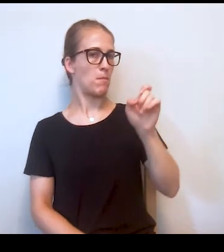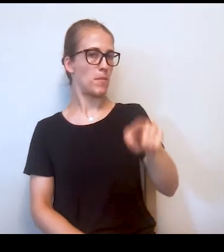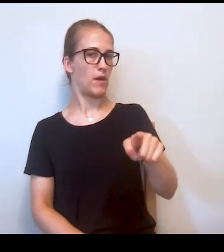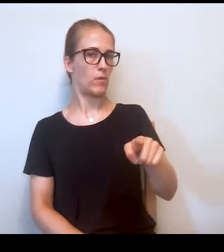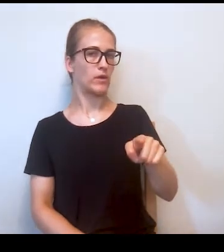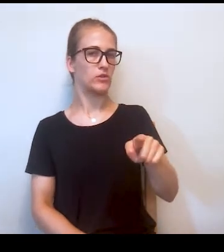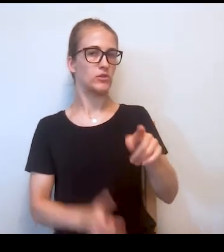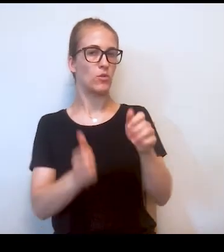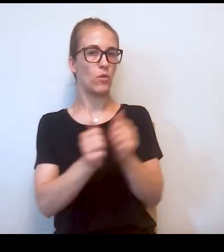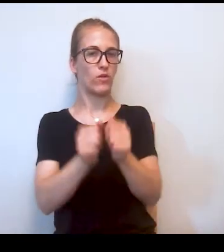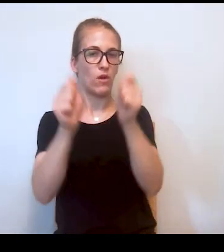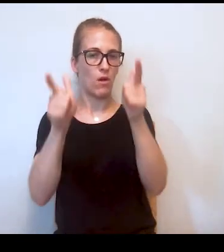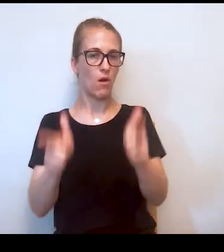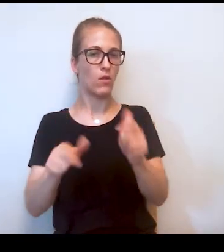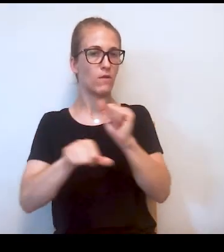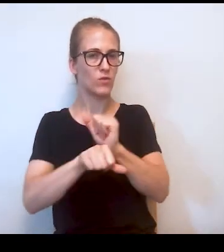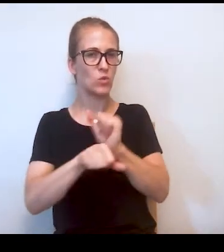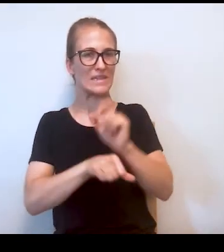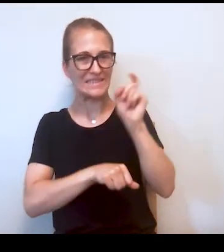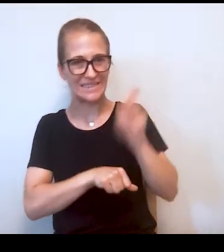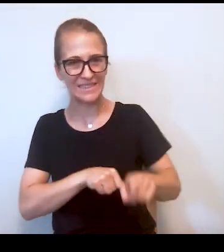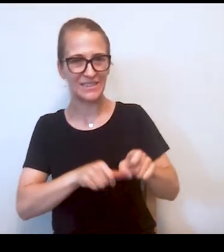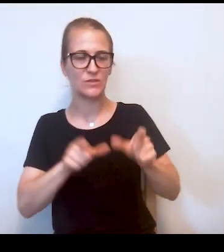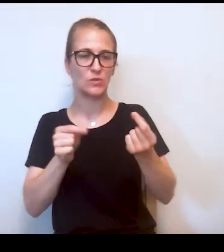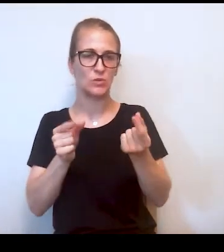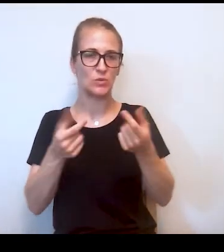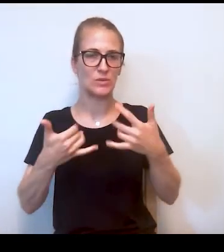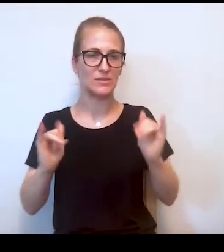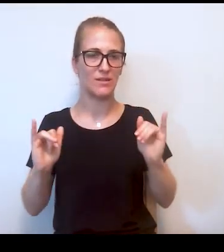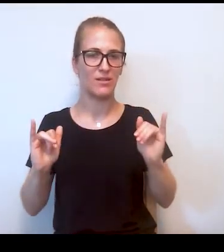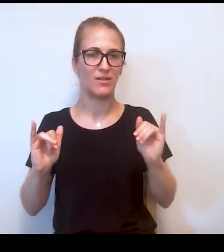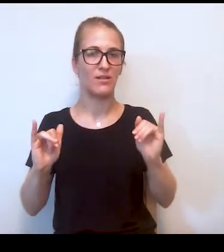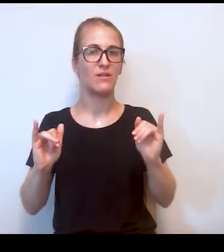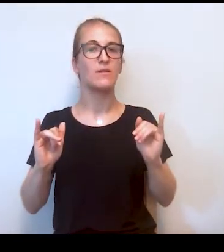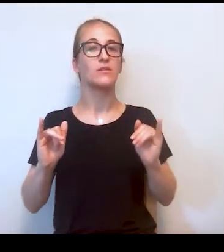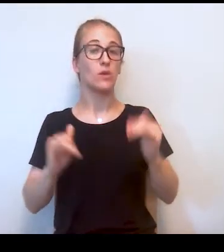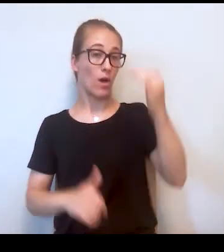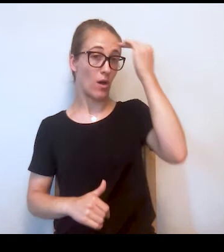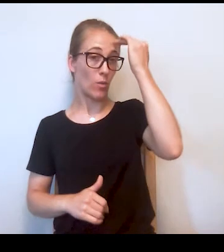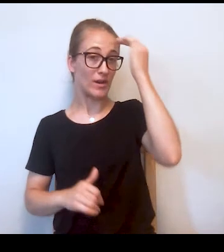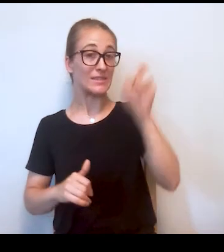There's the lack of awareness, the lack of even access to awareness